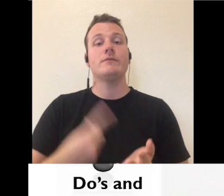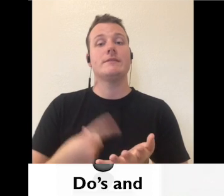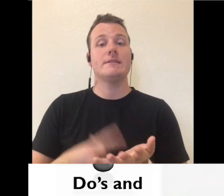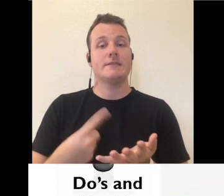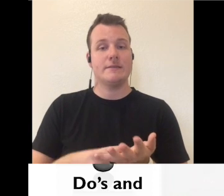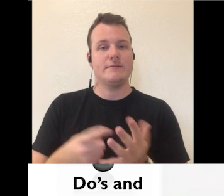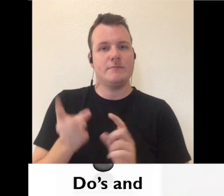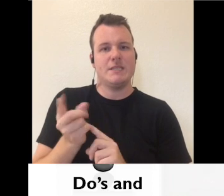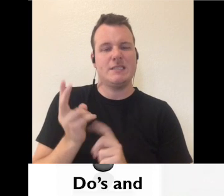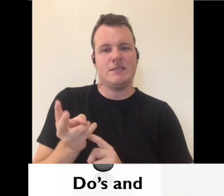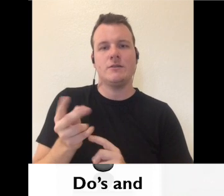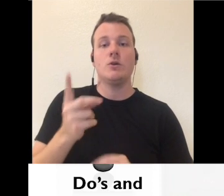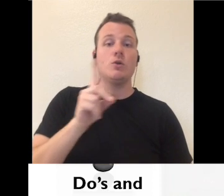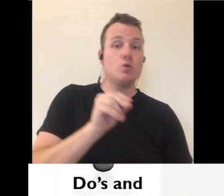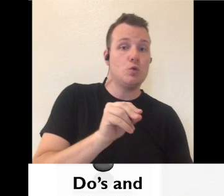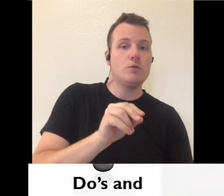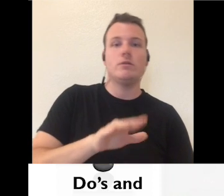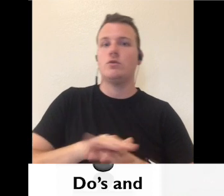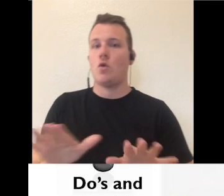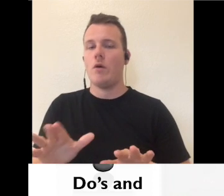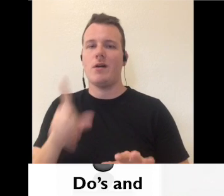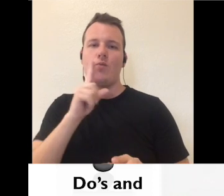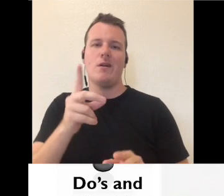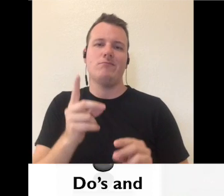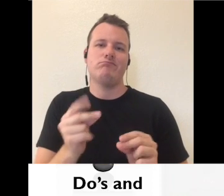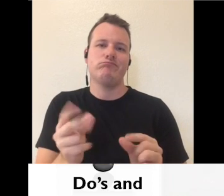about do's and don'ts, and I'll kind of run through these because we're